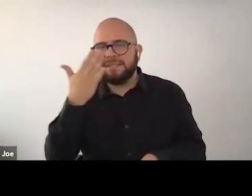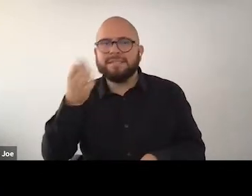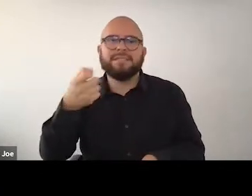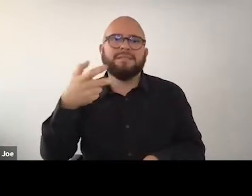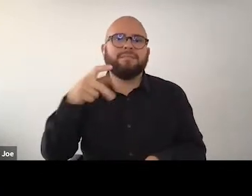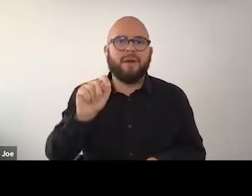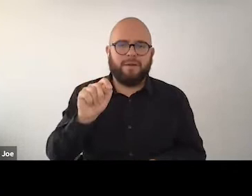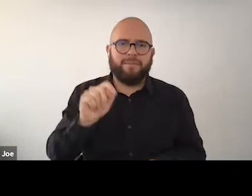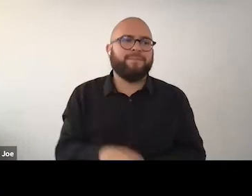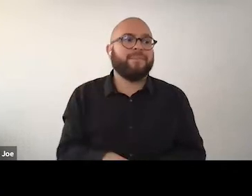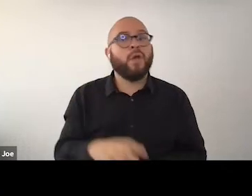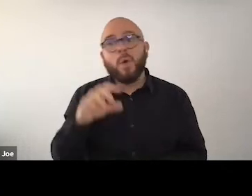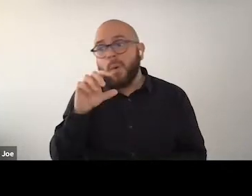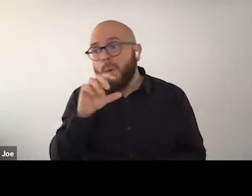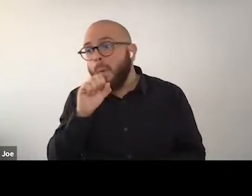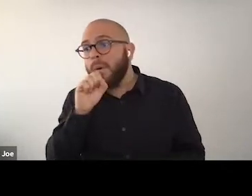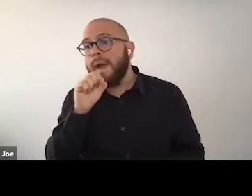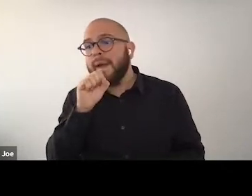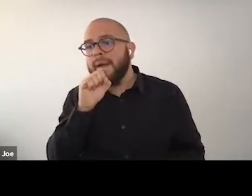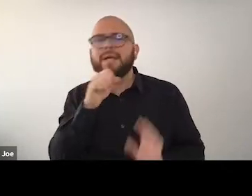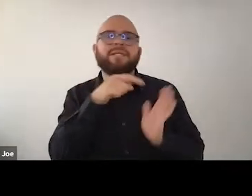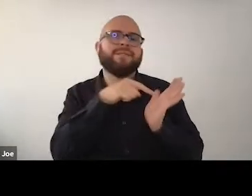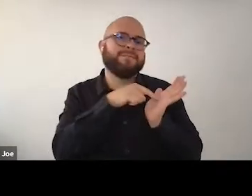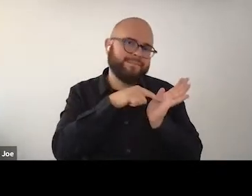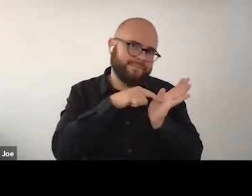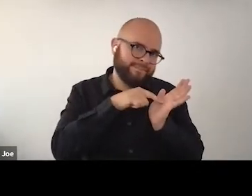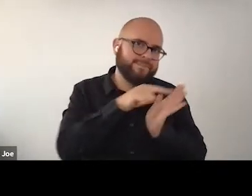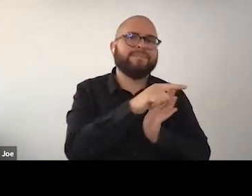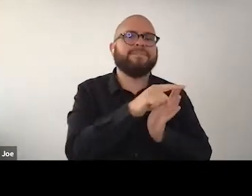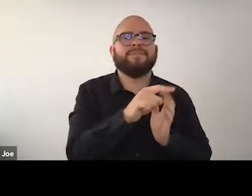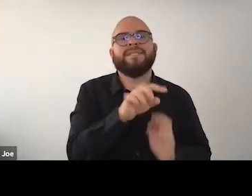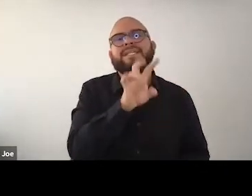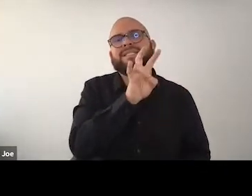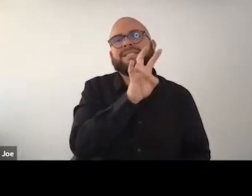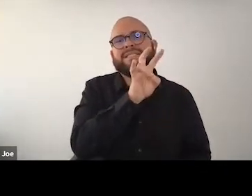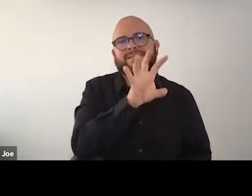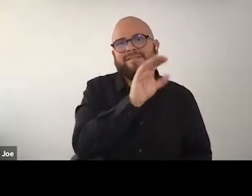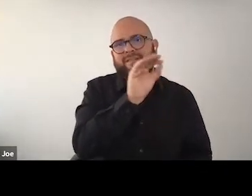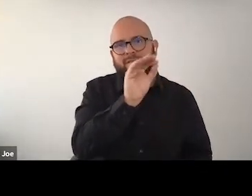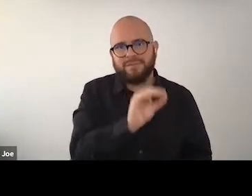For the orange blossom, she would receive a payment of 75% of session.